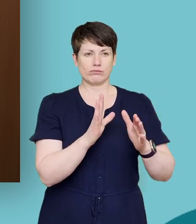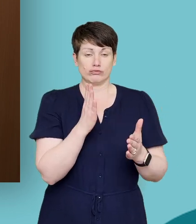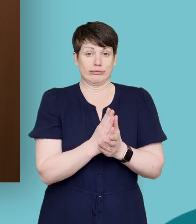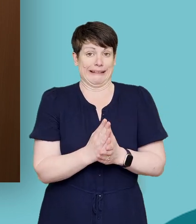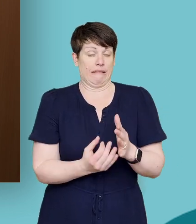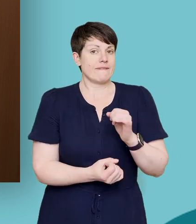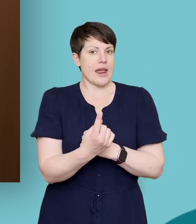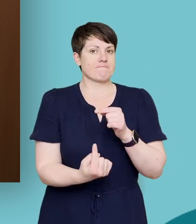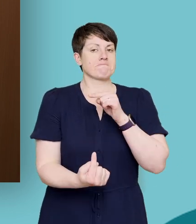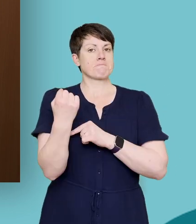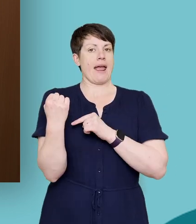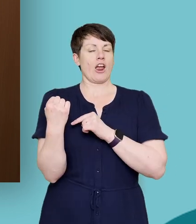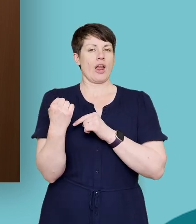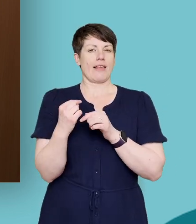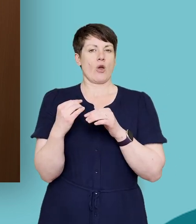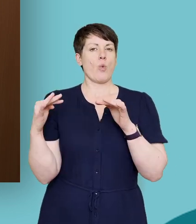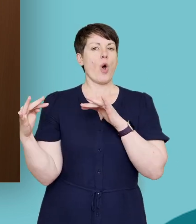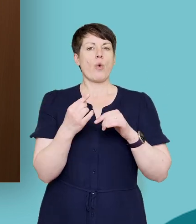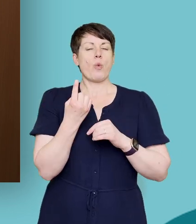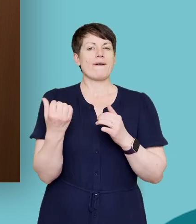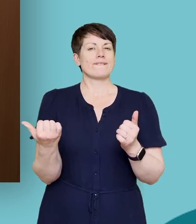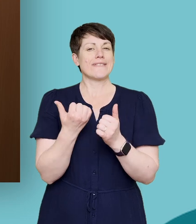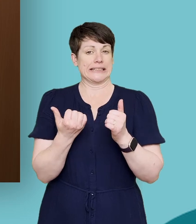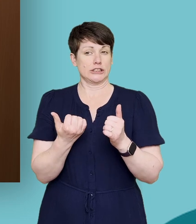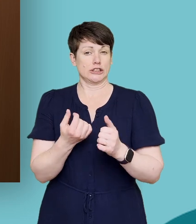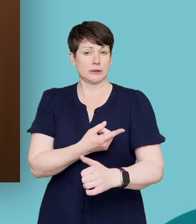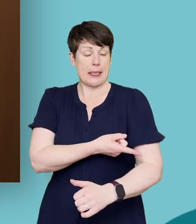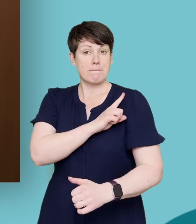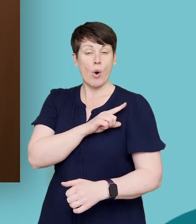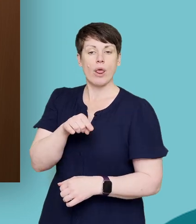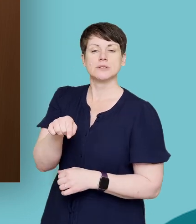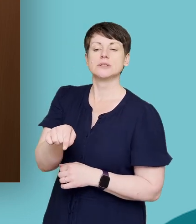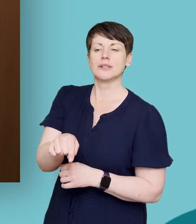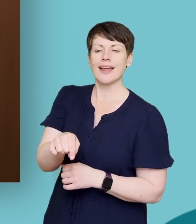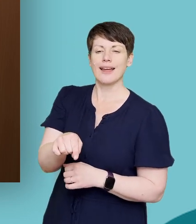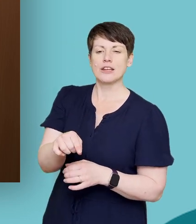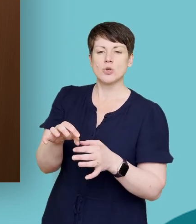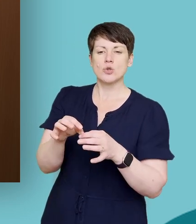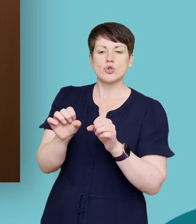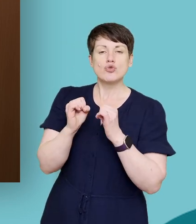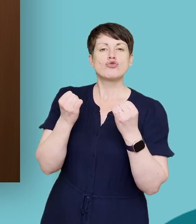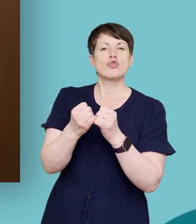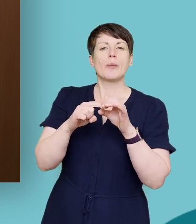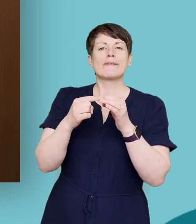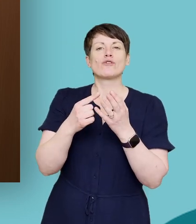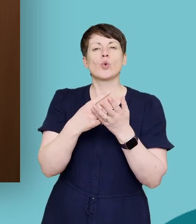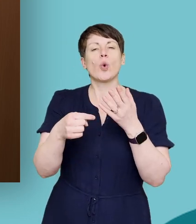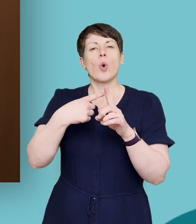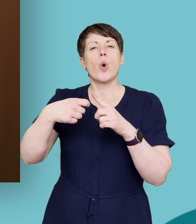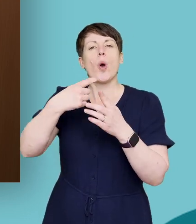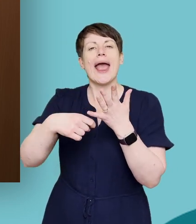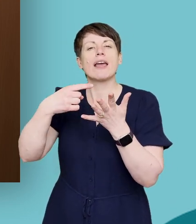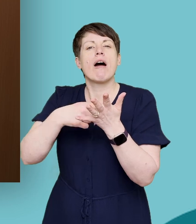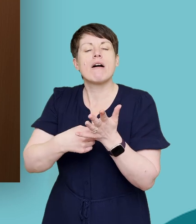in Poland, where there were a group of Quakers going in to provide food and